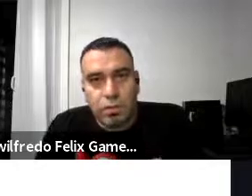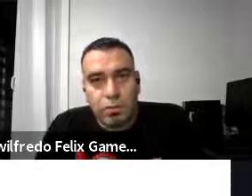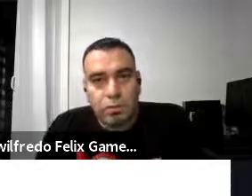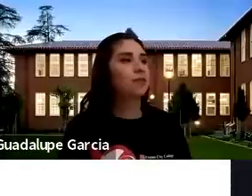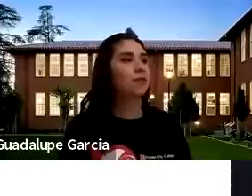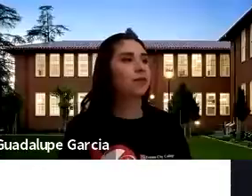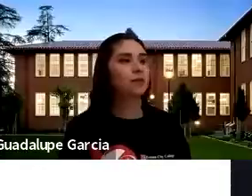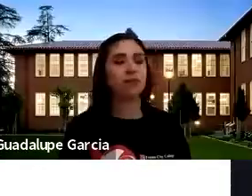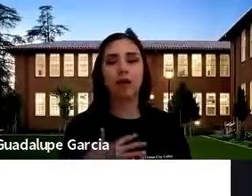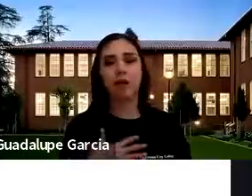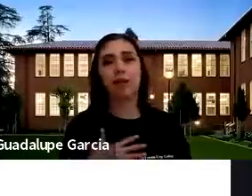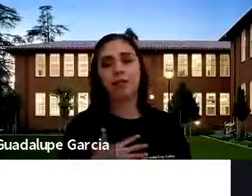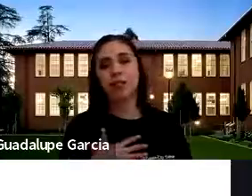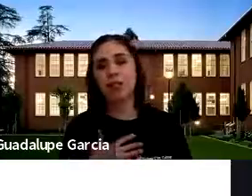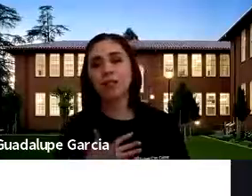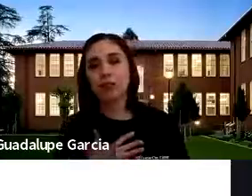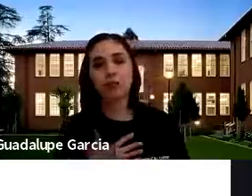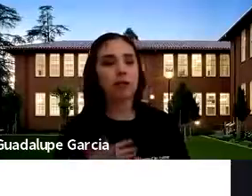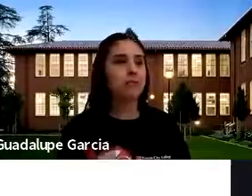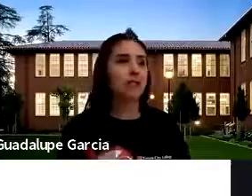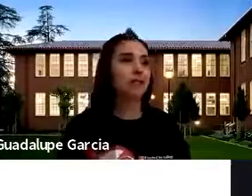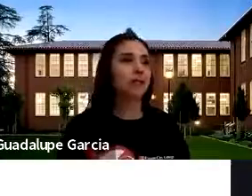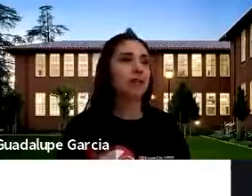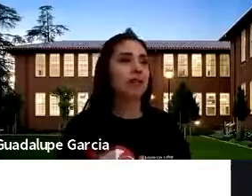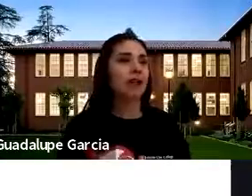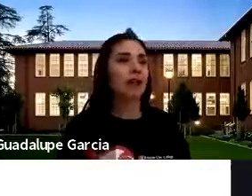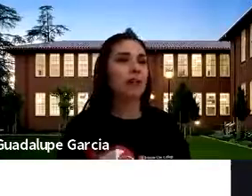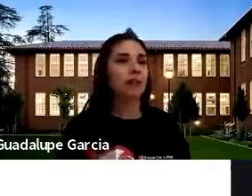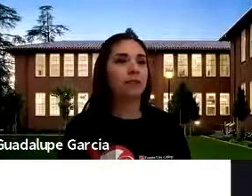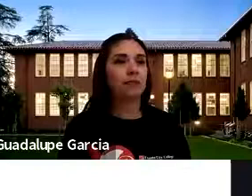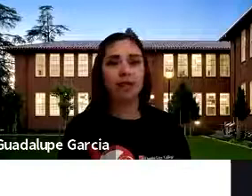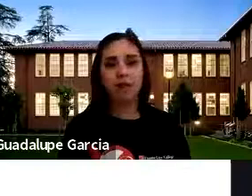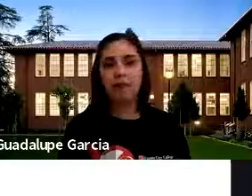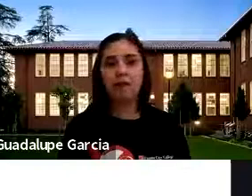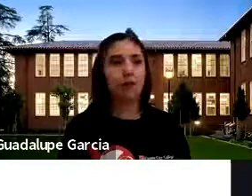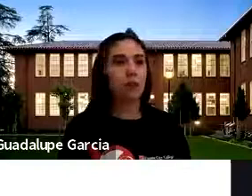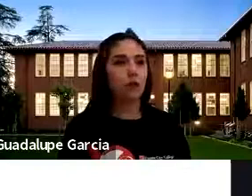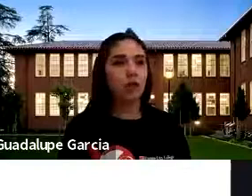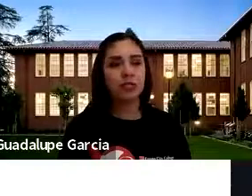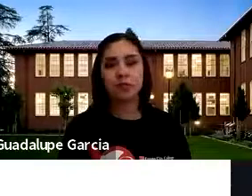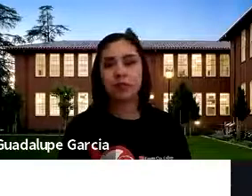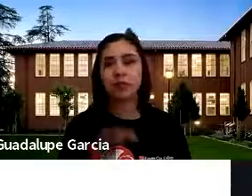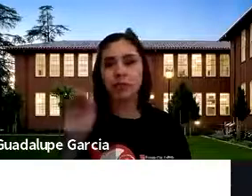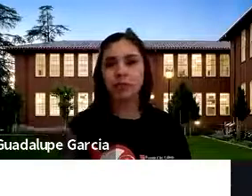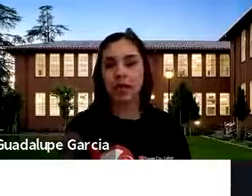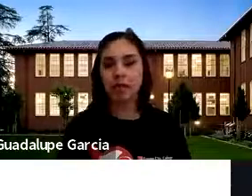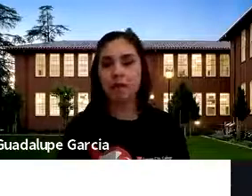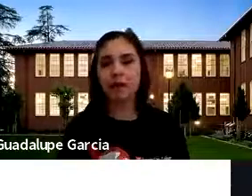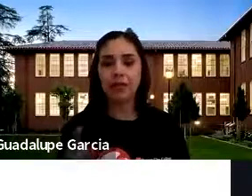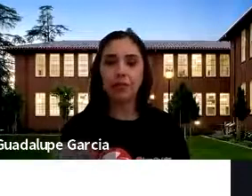And this concludes our representation for the Dream Center. If you have any other more questions, feel free to type them in and then